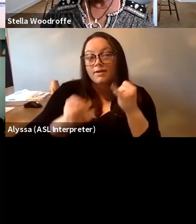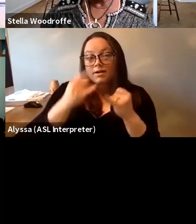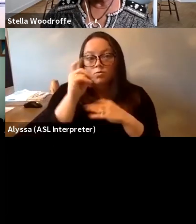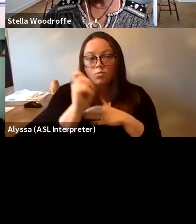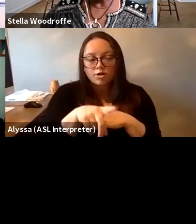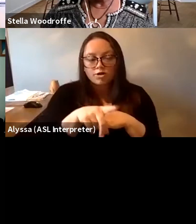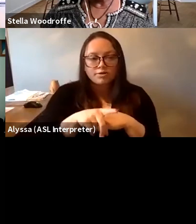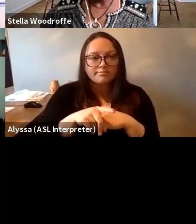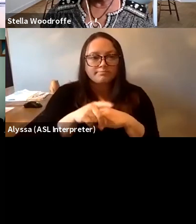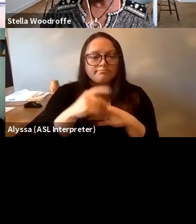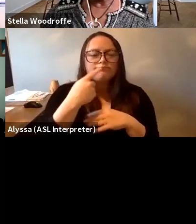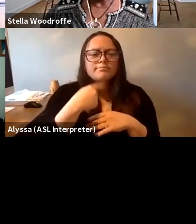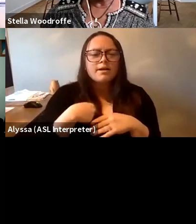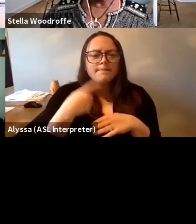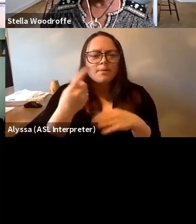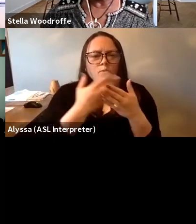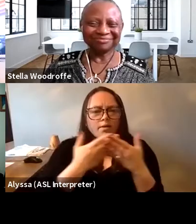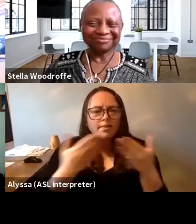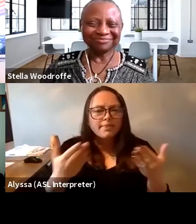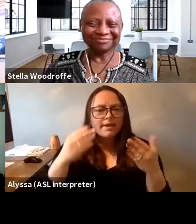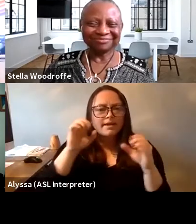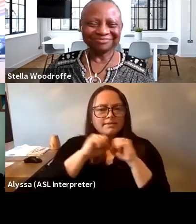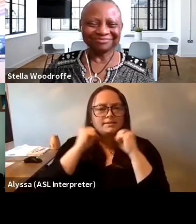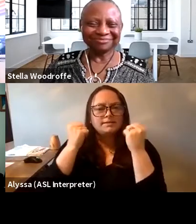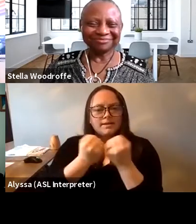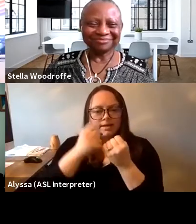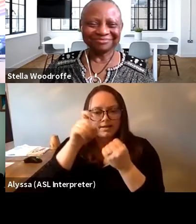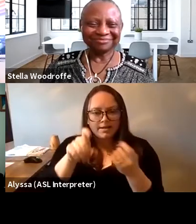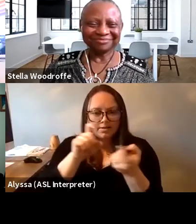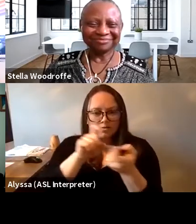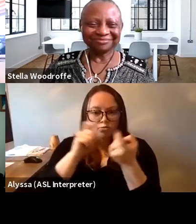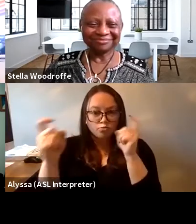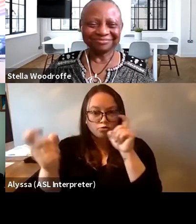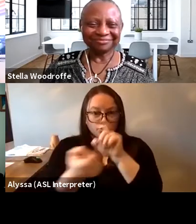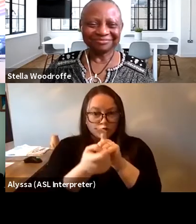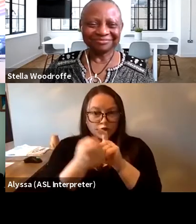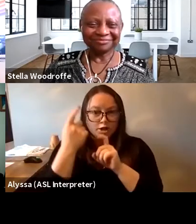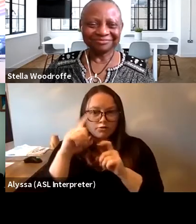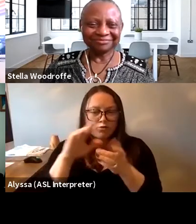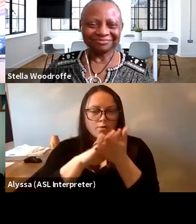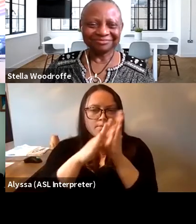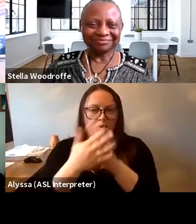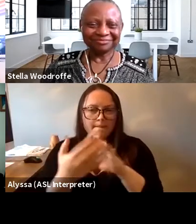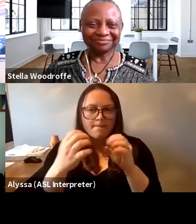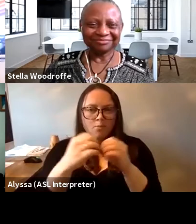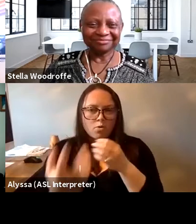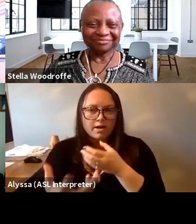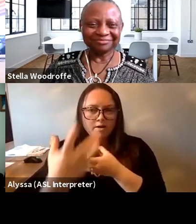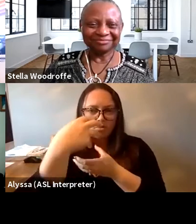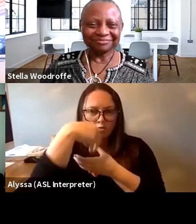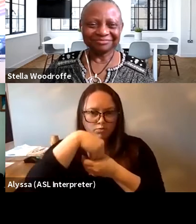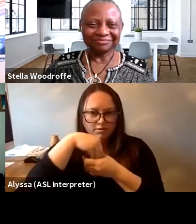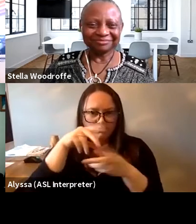that society needs to change in order to be more inclusive of more people on the spectrum.